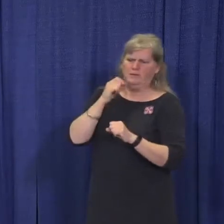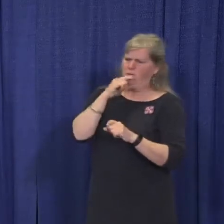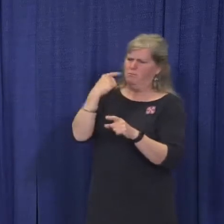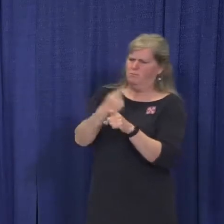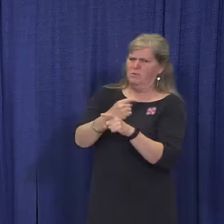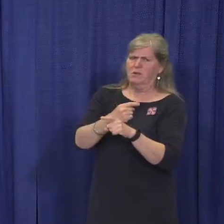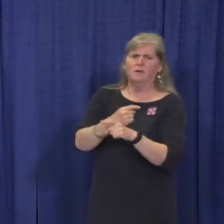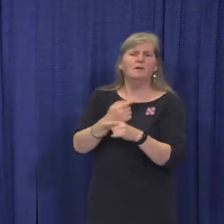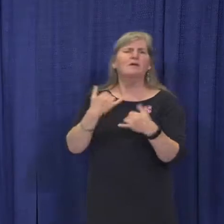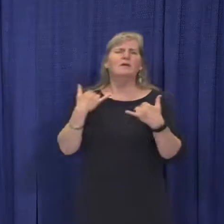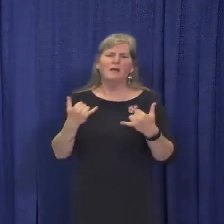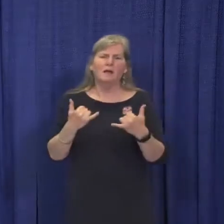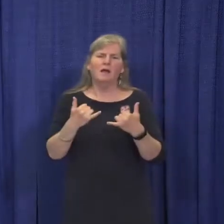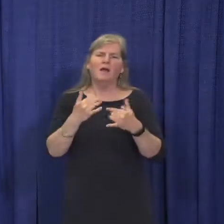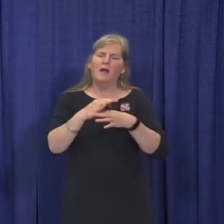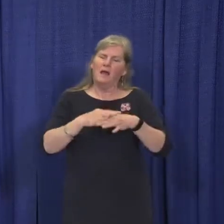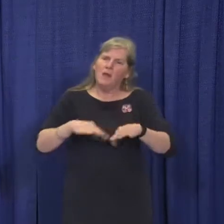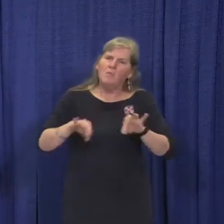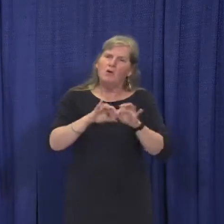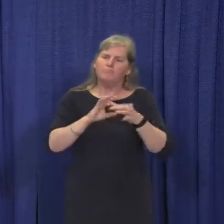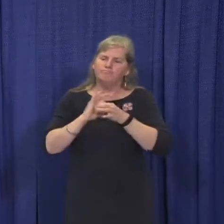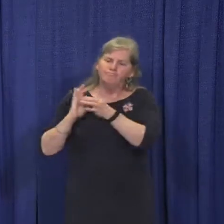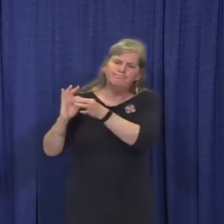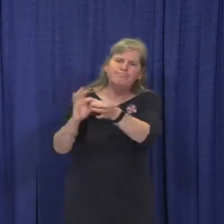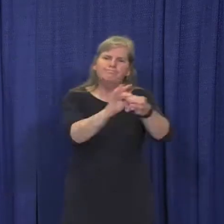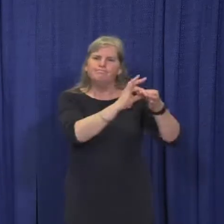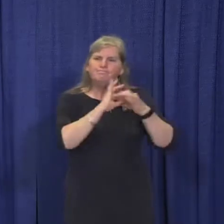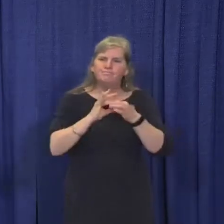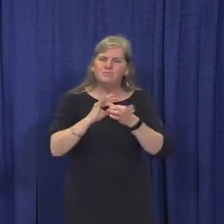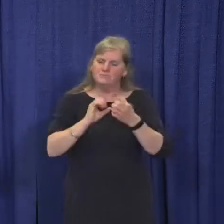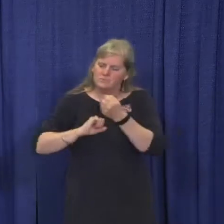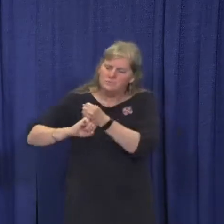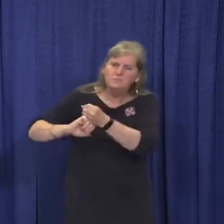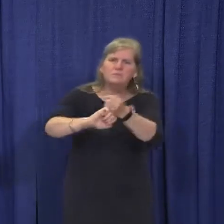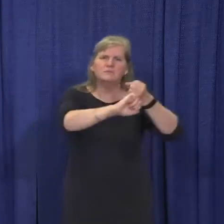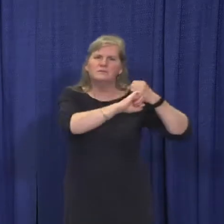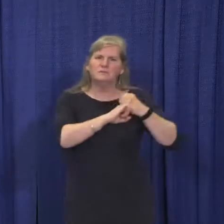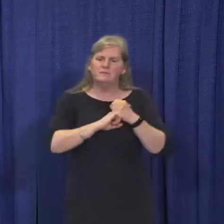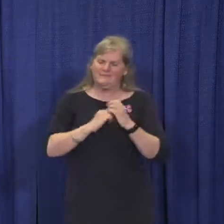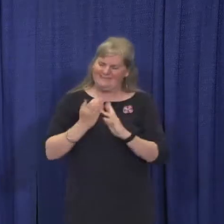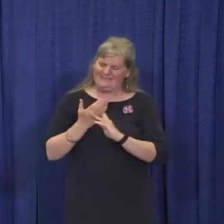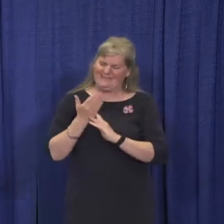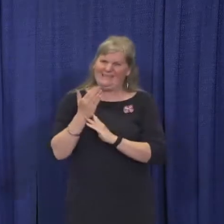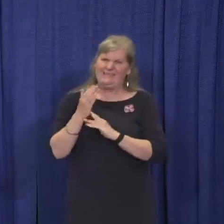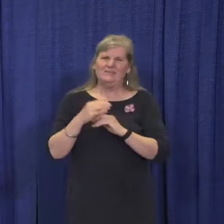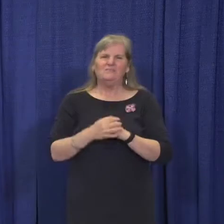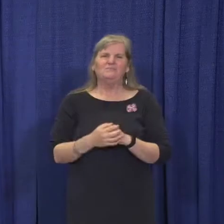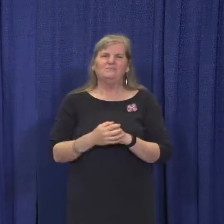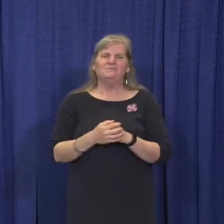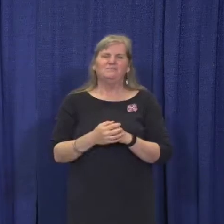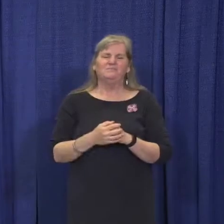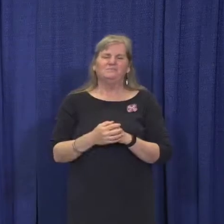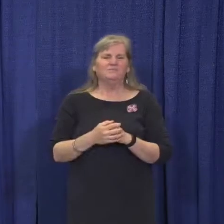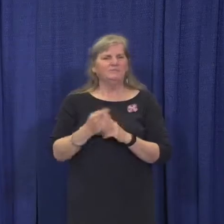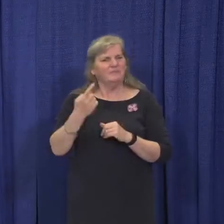Now more than ever we need to work together to support each other to get through this outbreak.